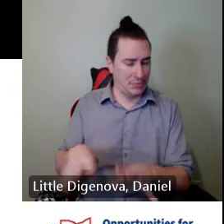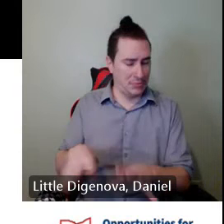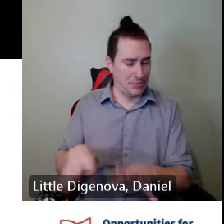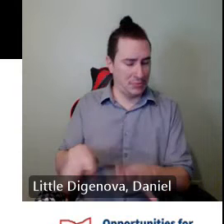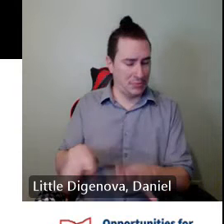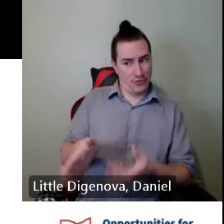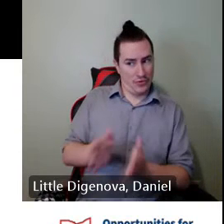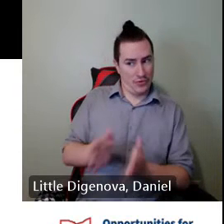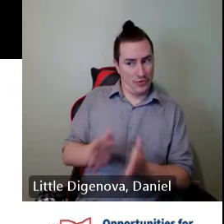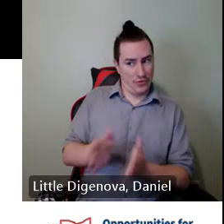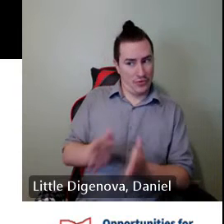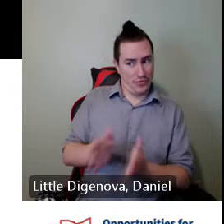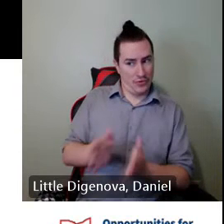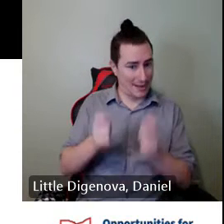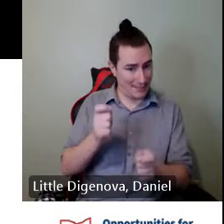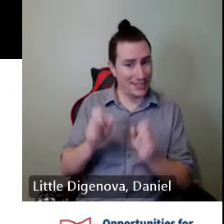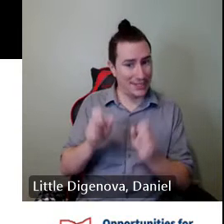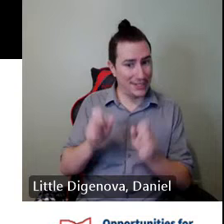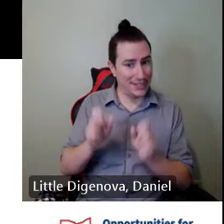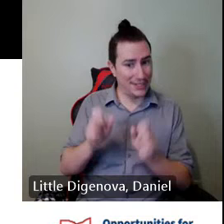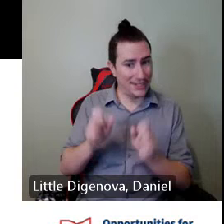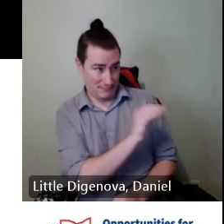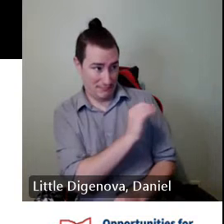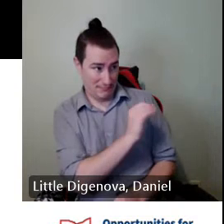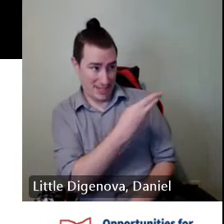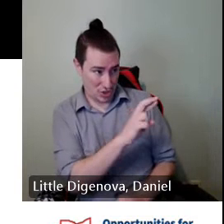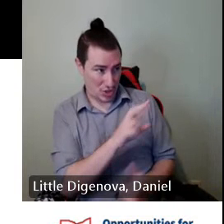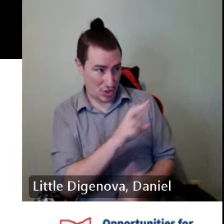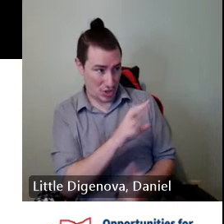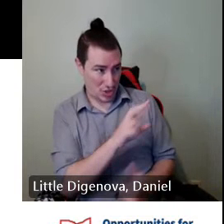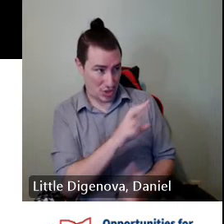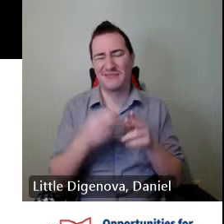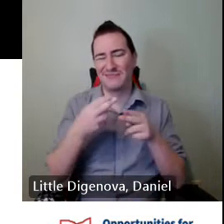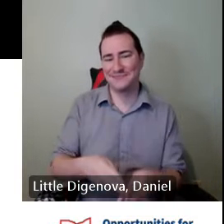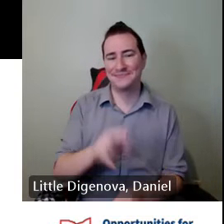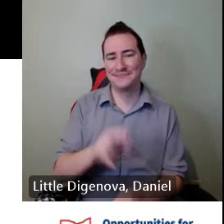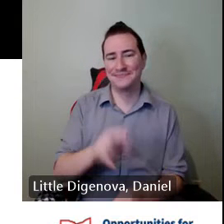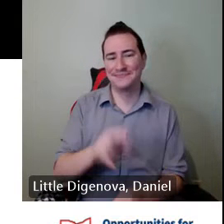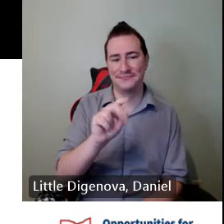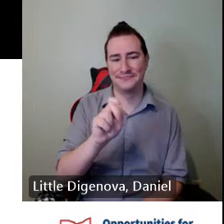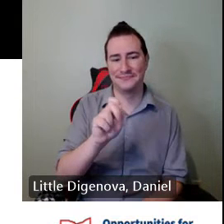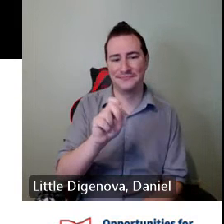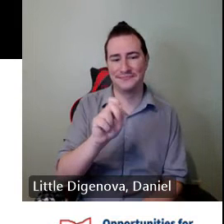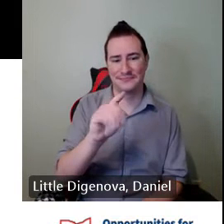that off to HR to begin the interactive process just to support the employee in understanding what their options are